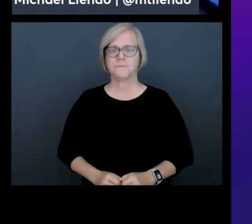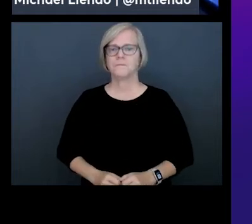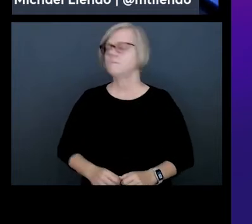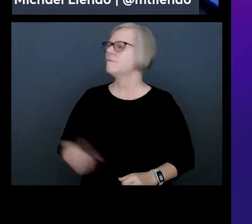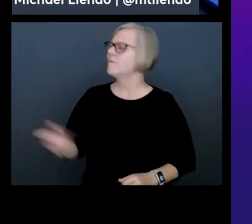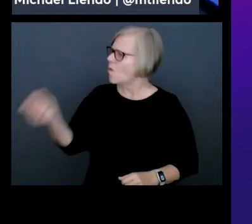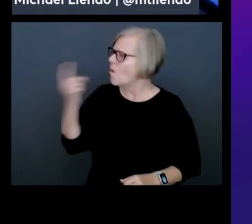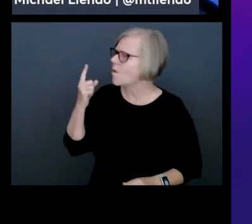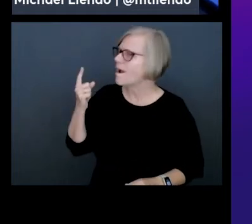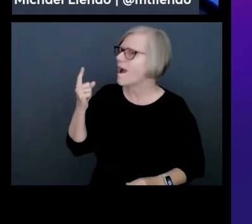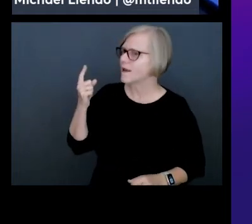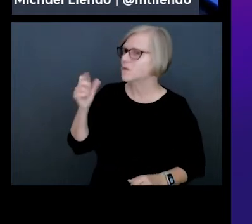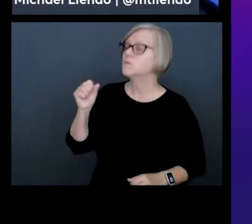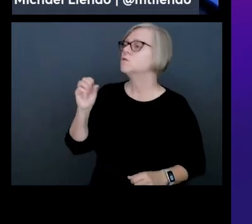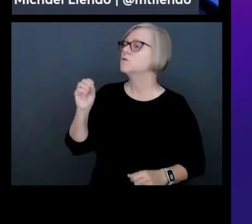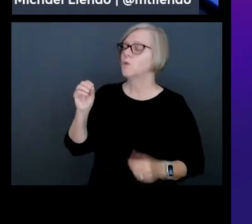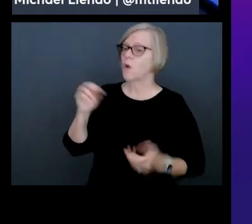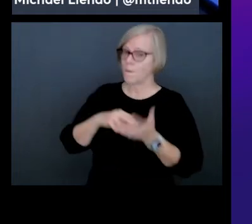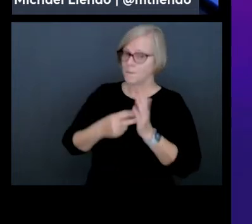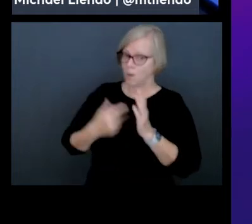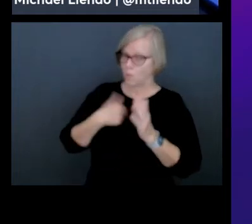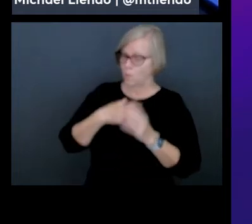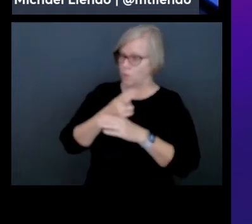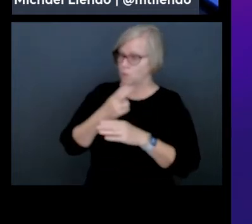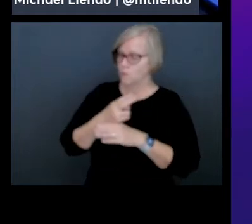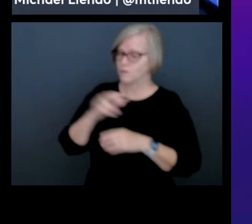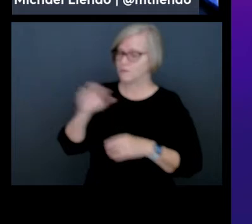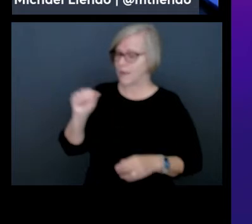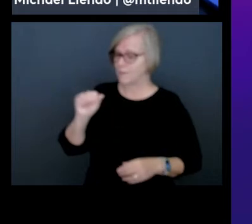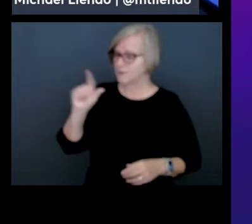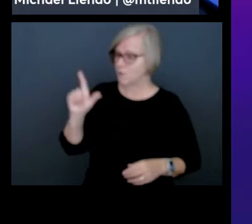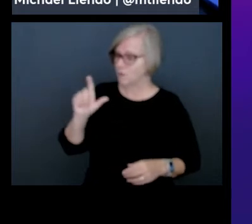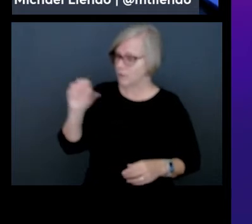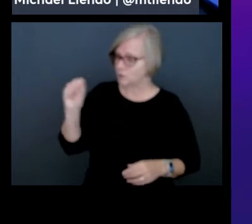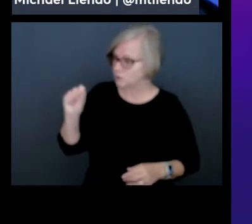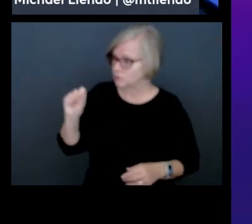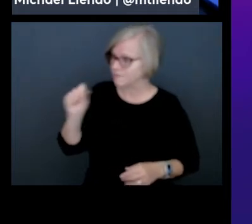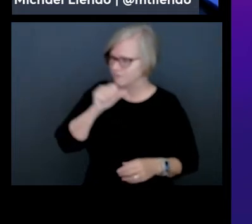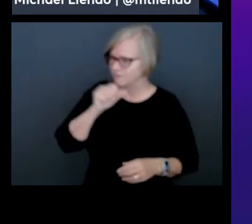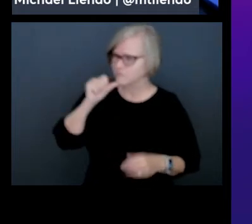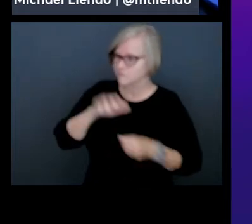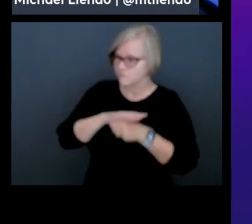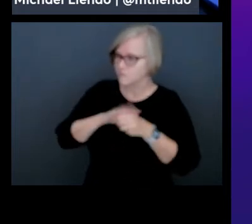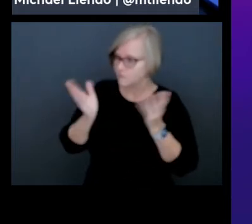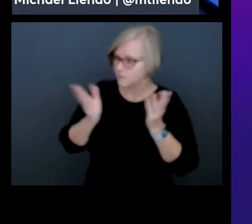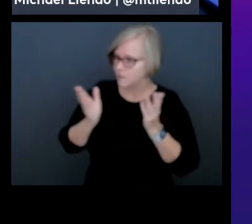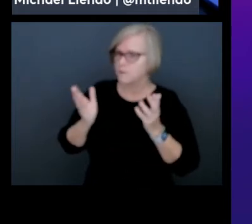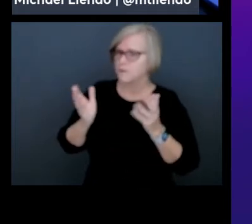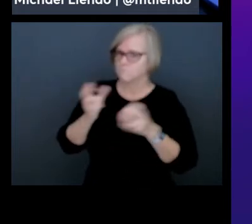So what we're doing is we're using Amazon Location Service to provide us some map capabilities